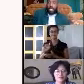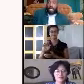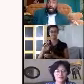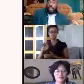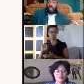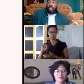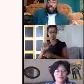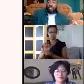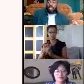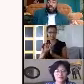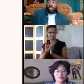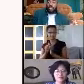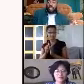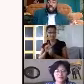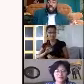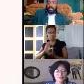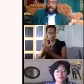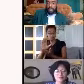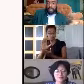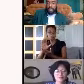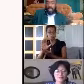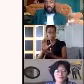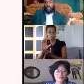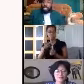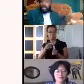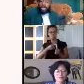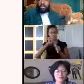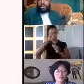change how we believe and understand success. And so we're going to talk a little bit about